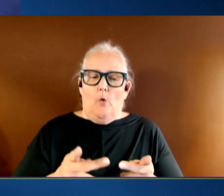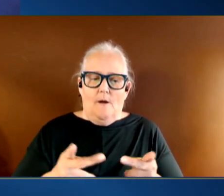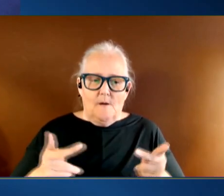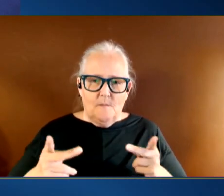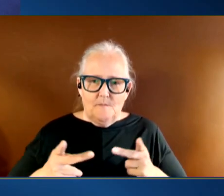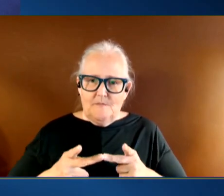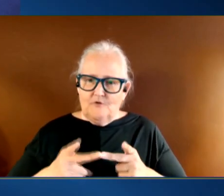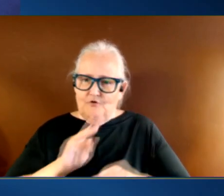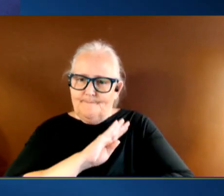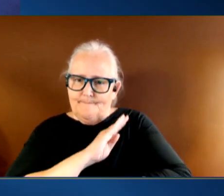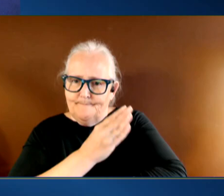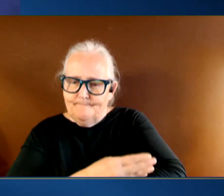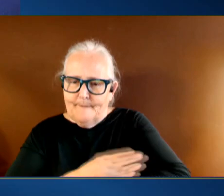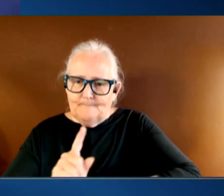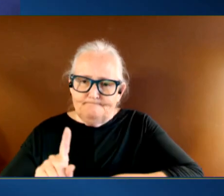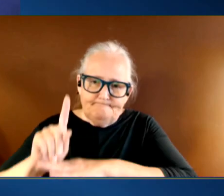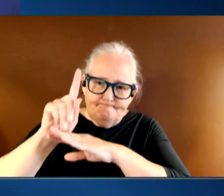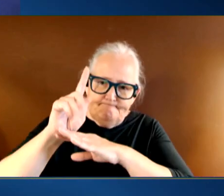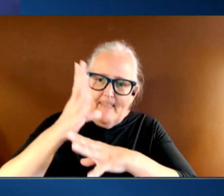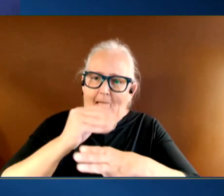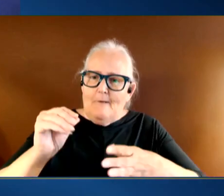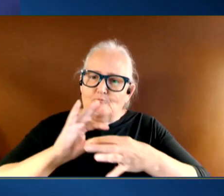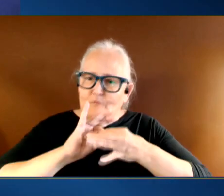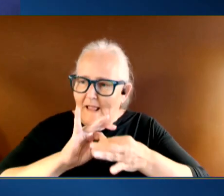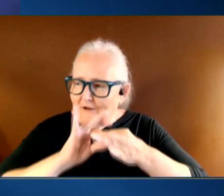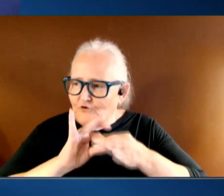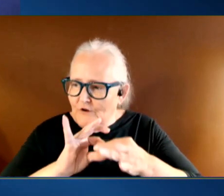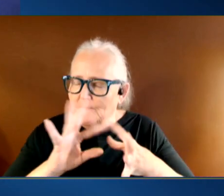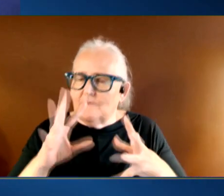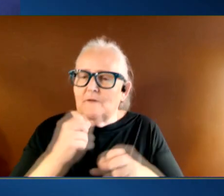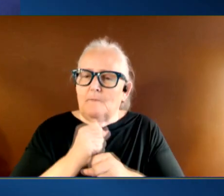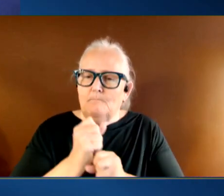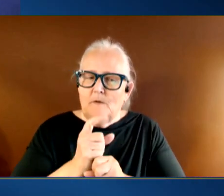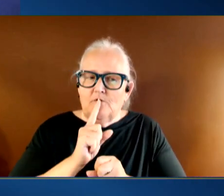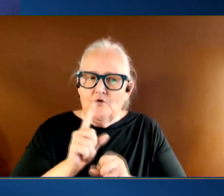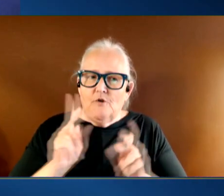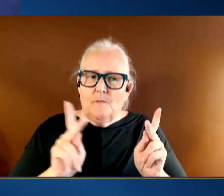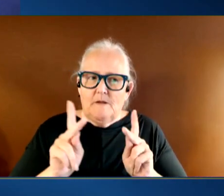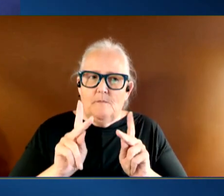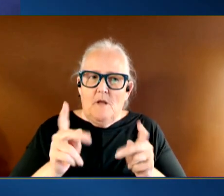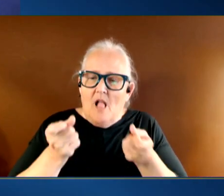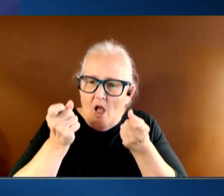our relationships to make sure that people know their status, which I feel like,